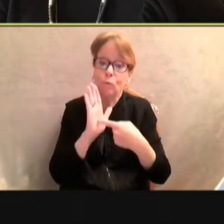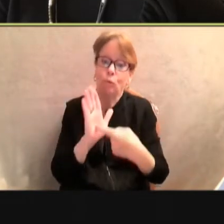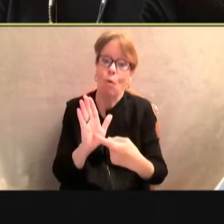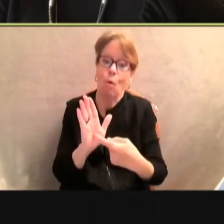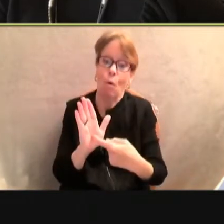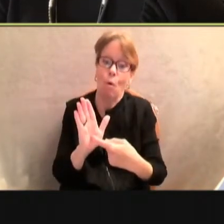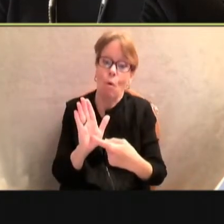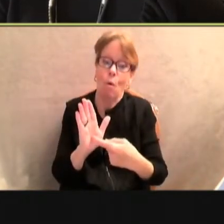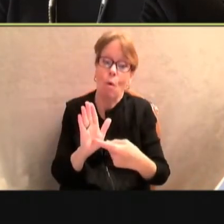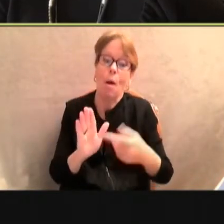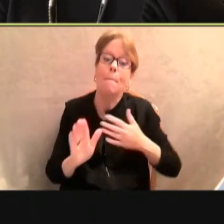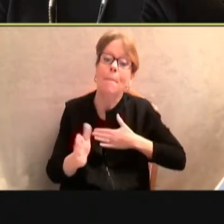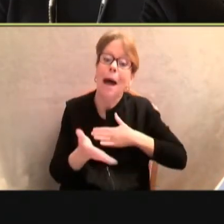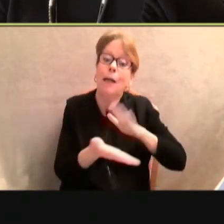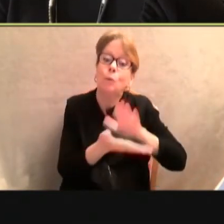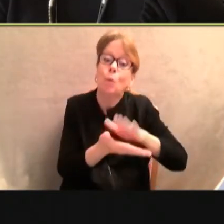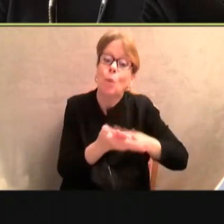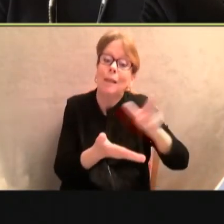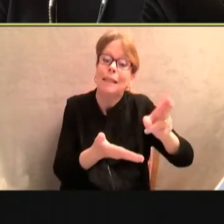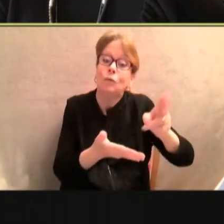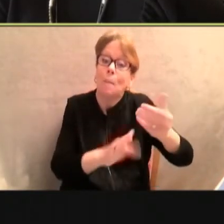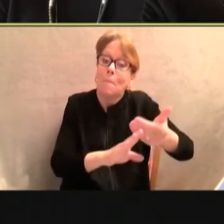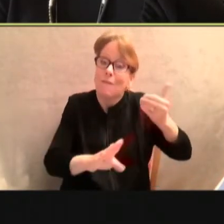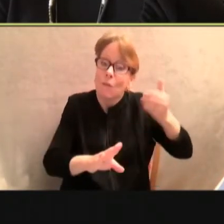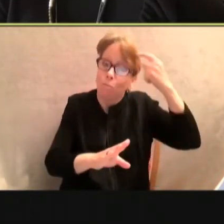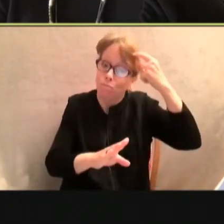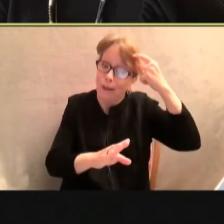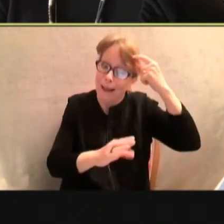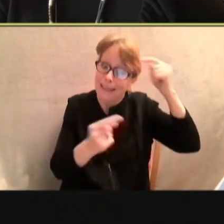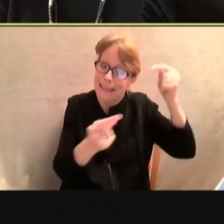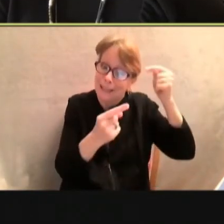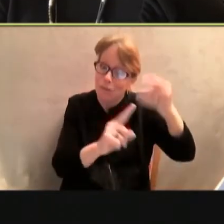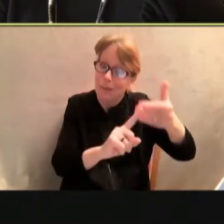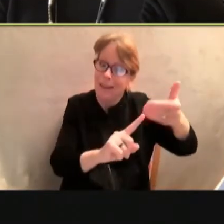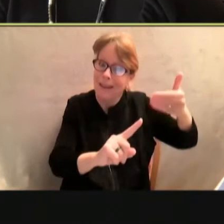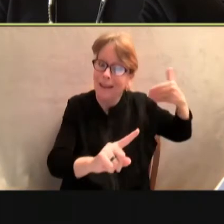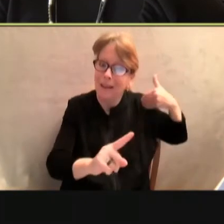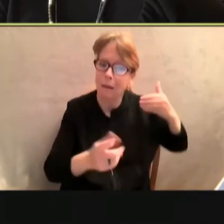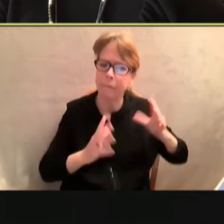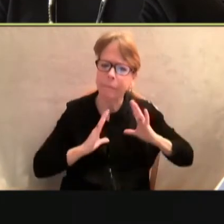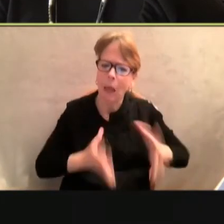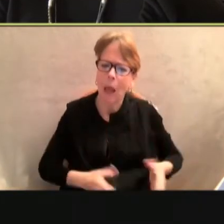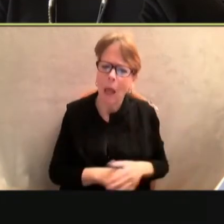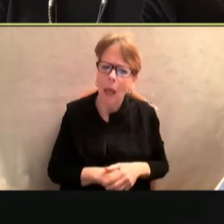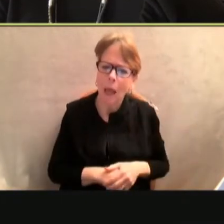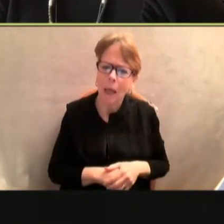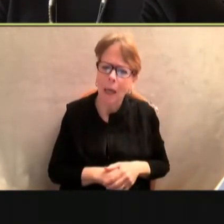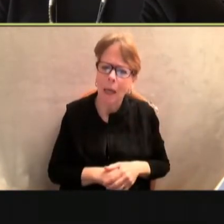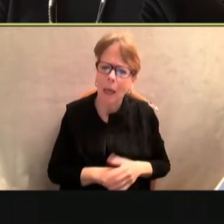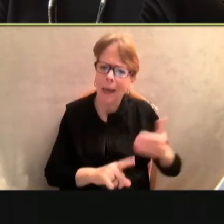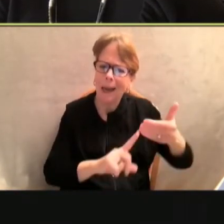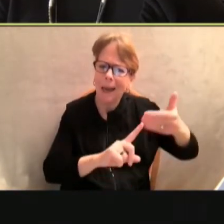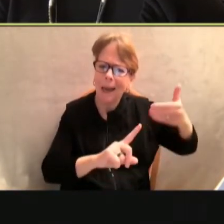this trauma you didn't have any issues. And then afterwards, now you're having issues